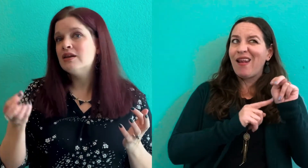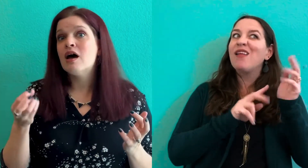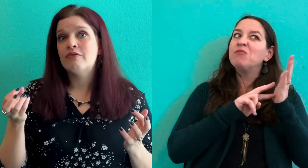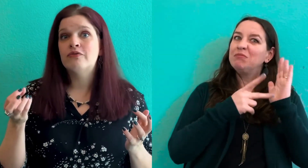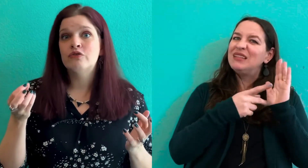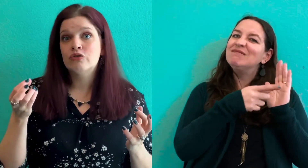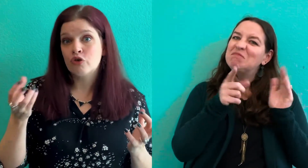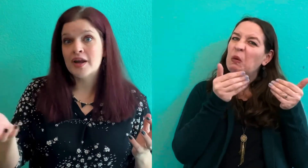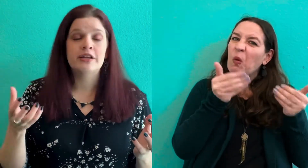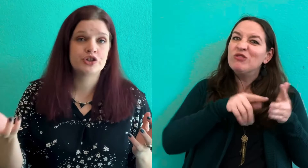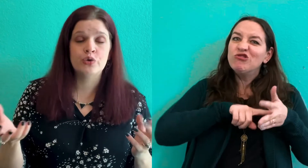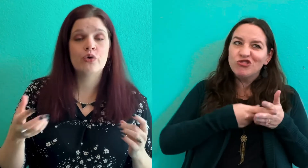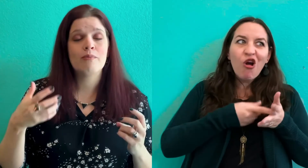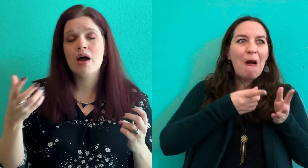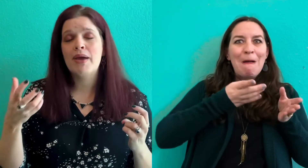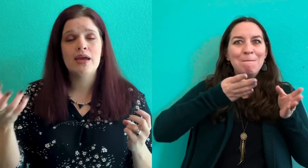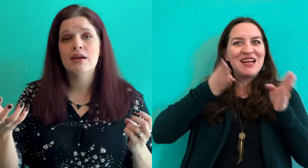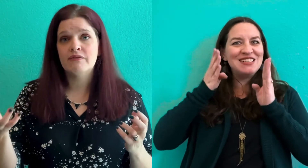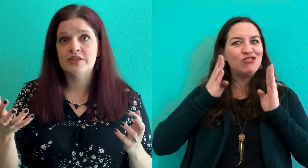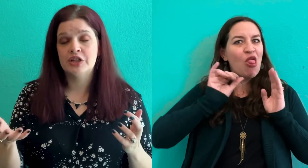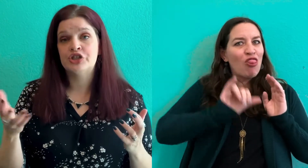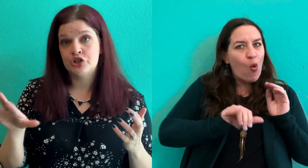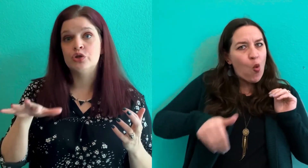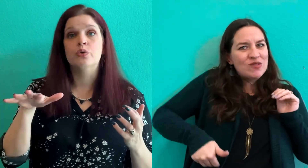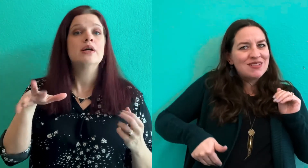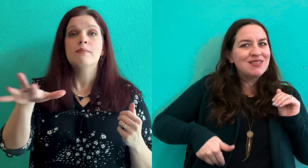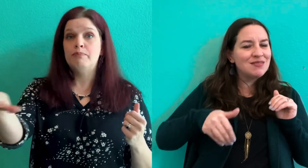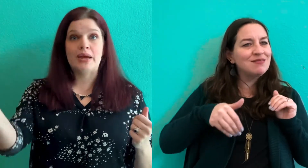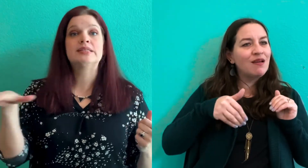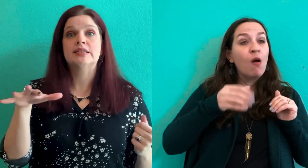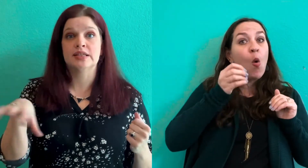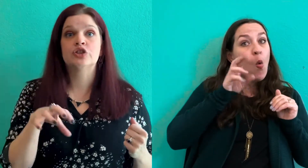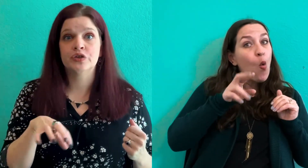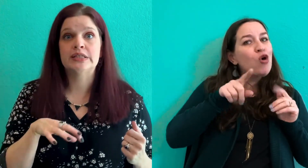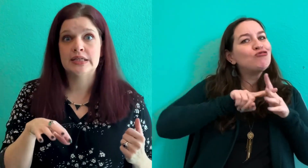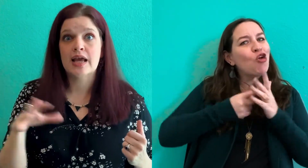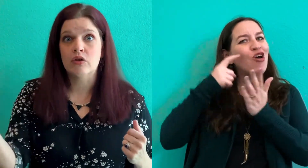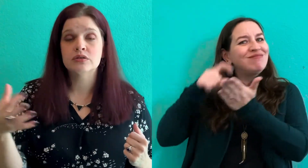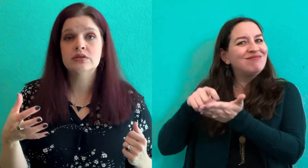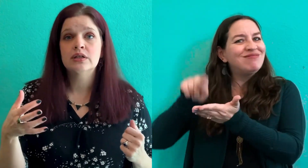enough credit to or I'm not paying enough attention to basic sensory details.